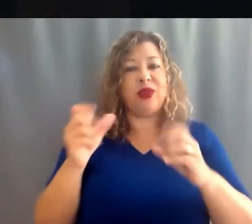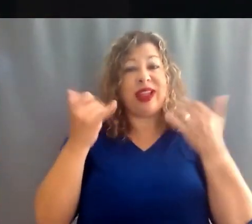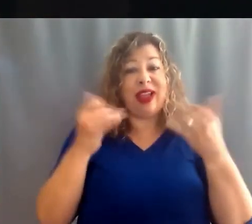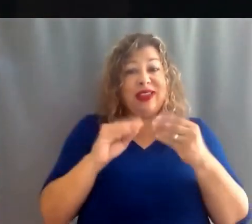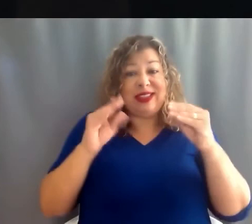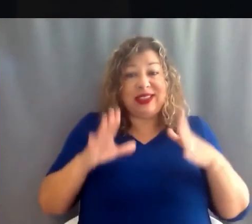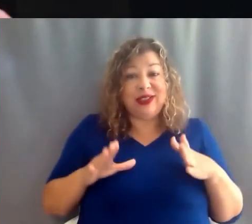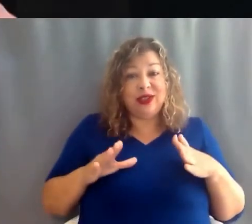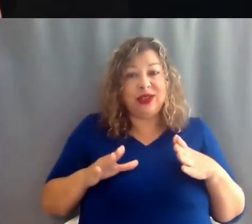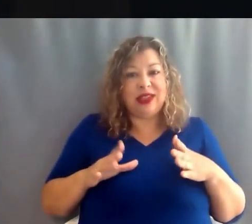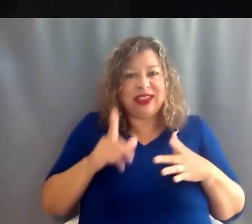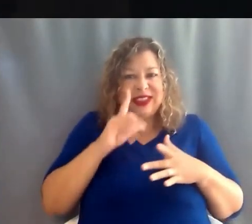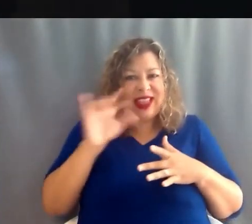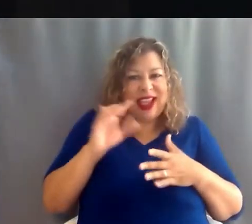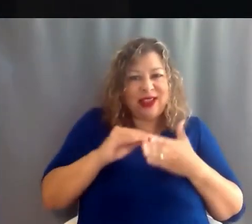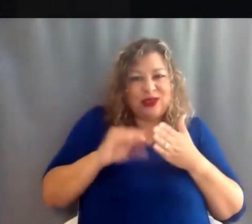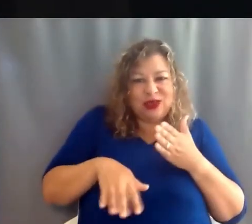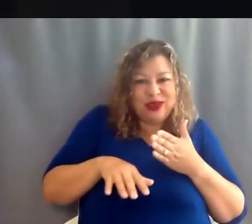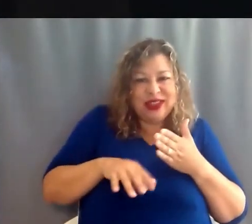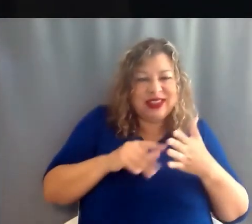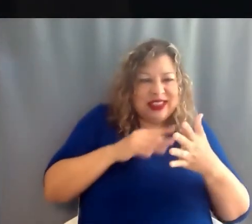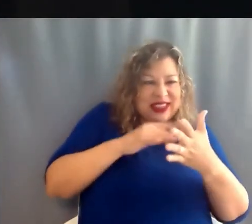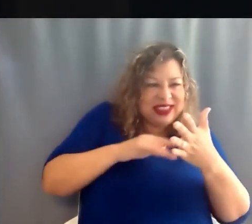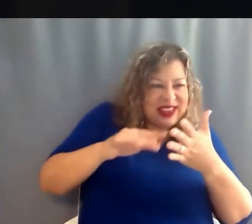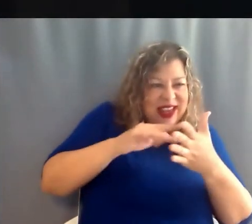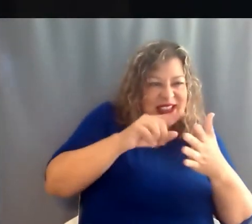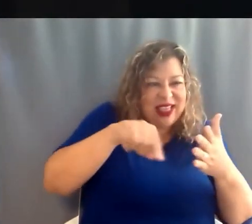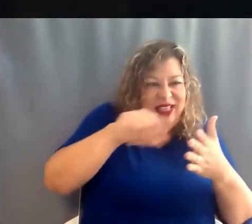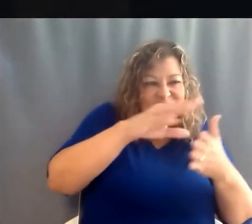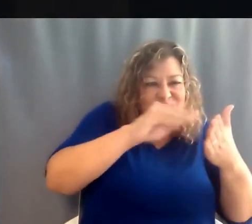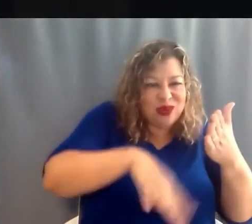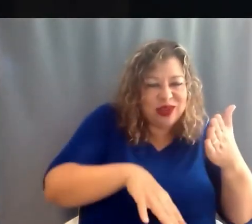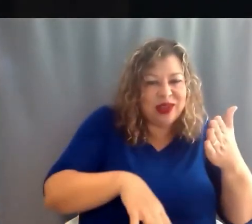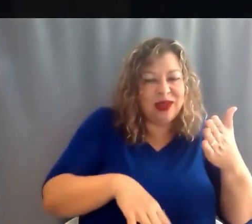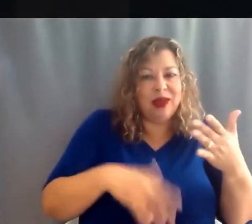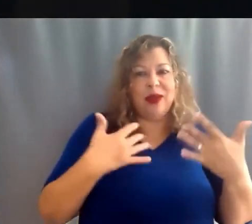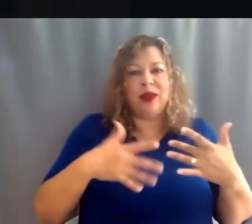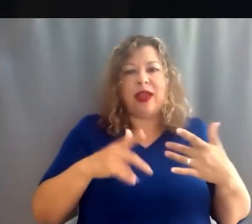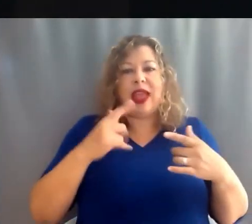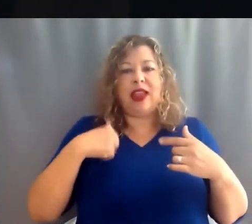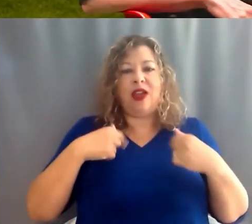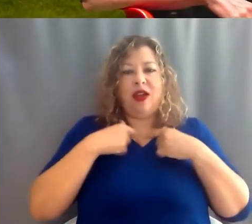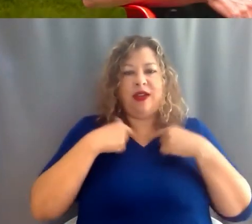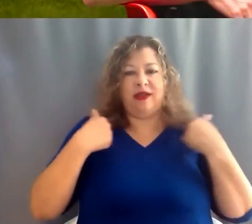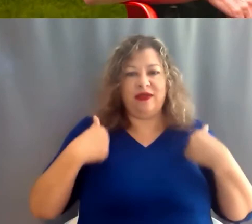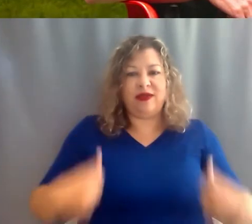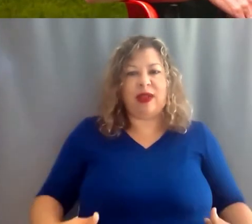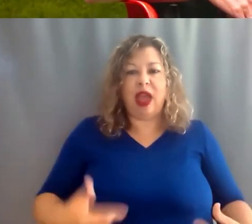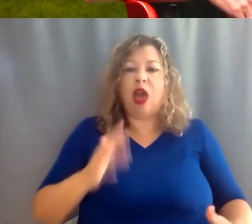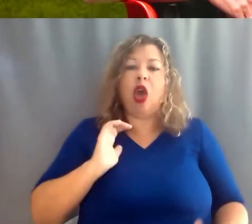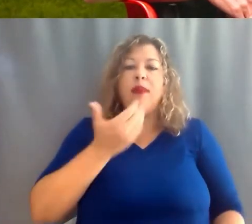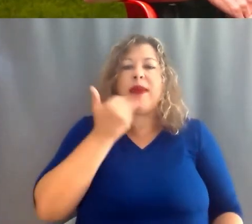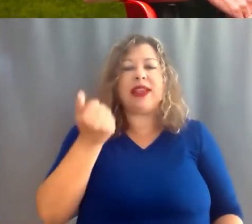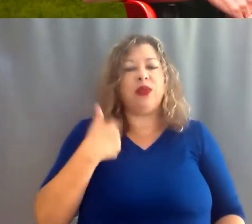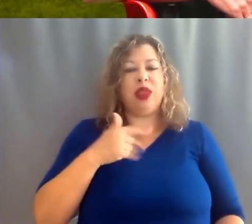Flow. So at our best, we're like a mirror. Right? Students can see themselves through the things that we